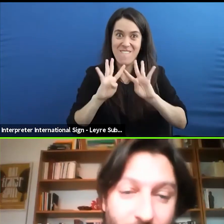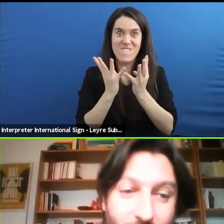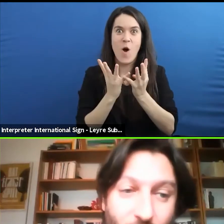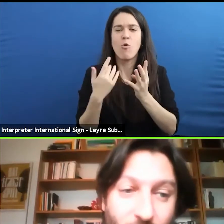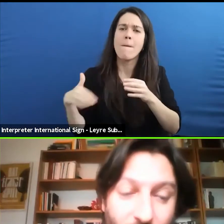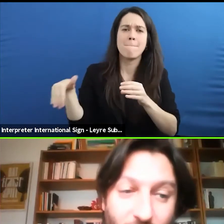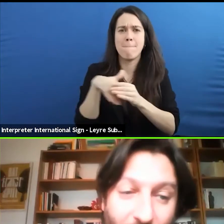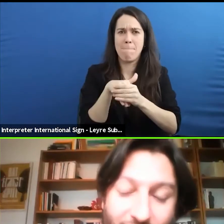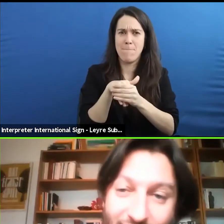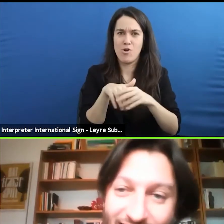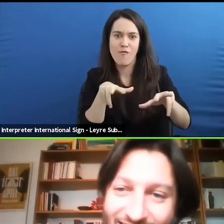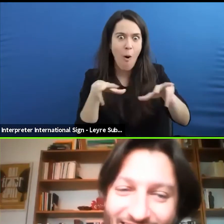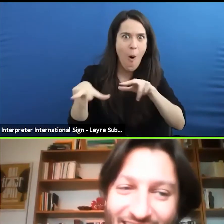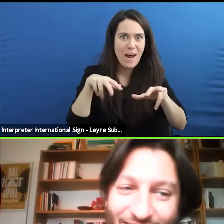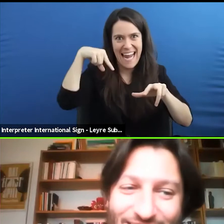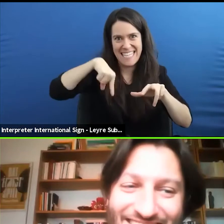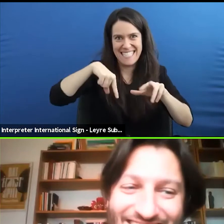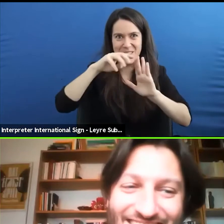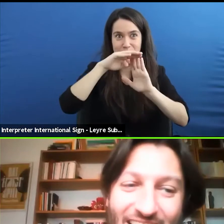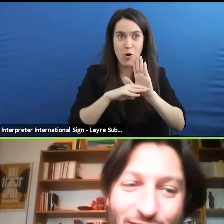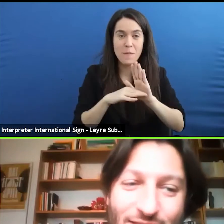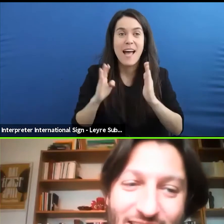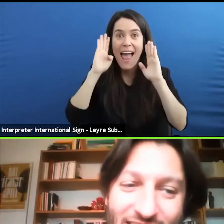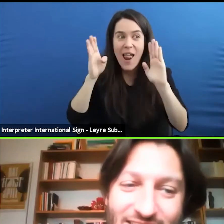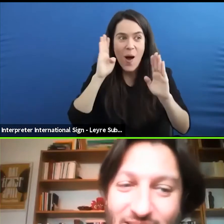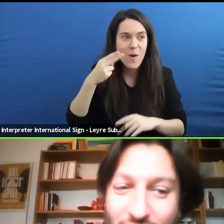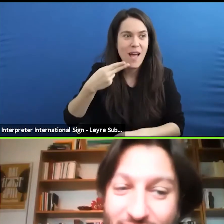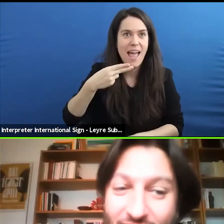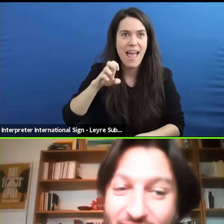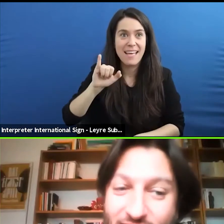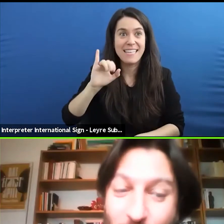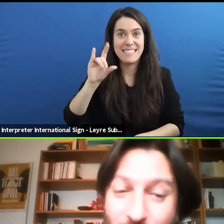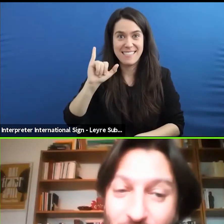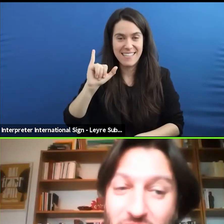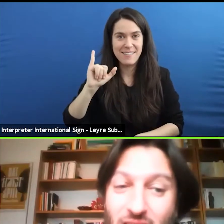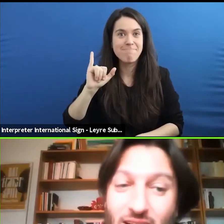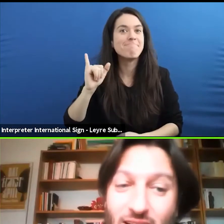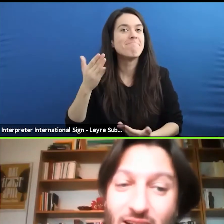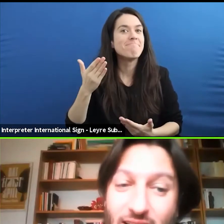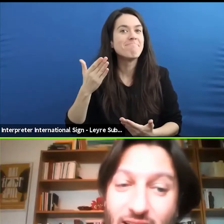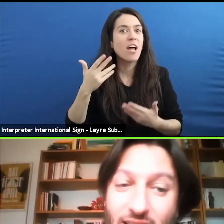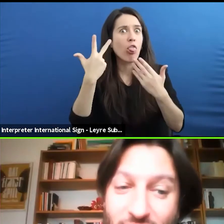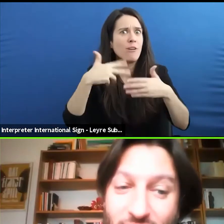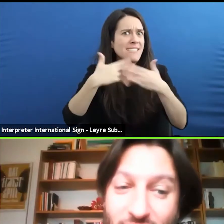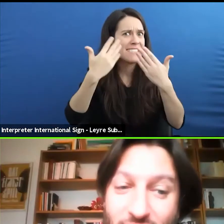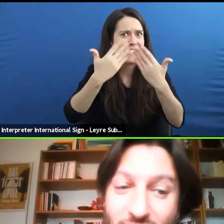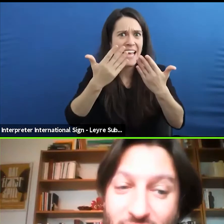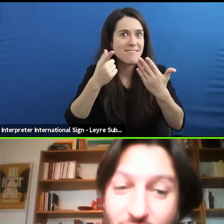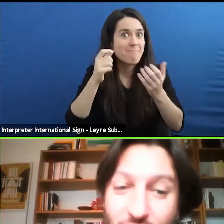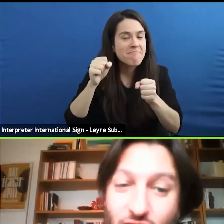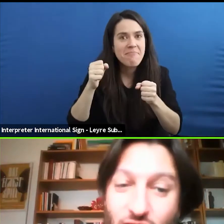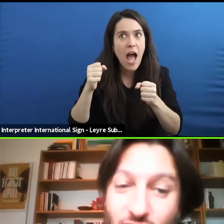So Heidi, hello, after these three days, can we say that we have reached the goals,